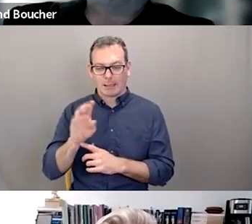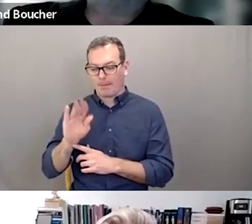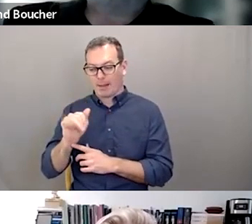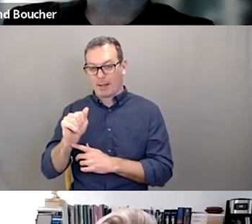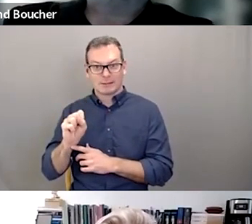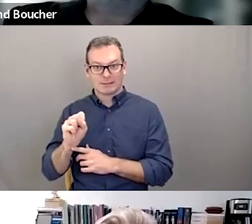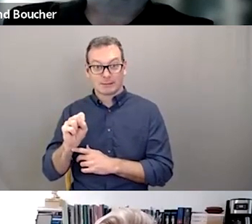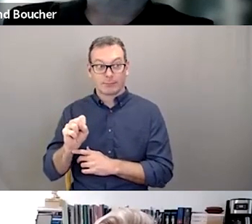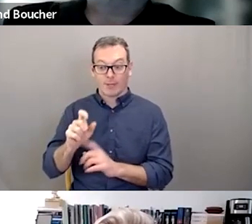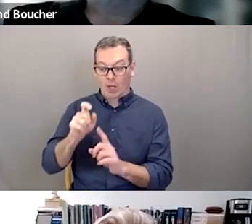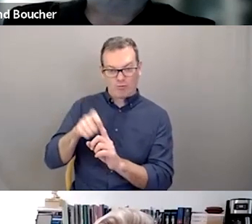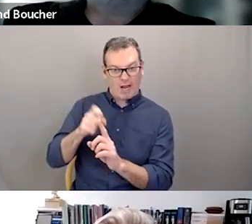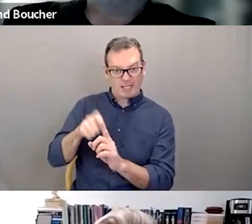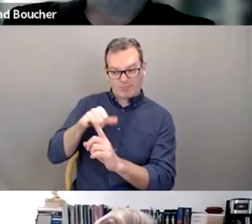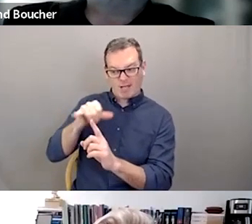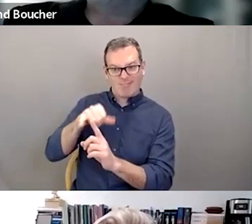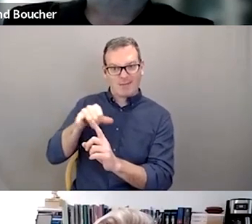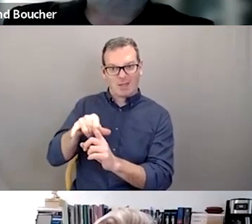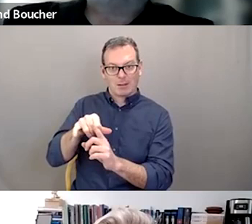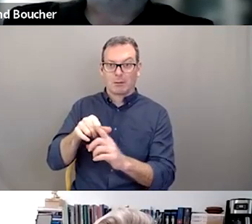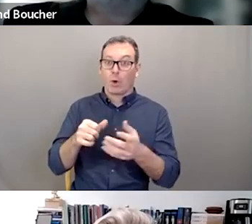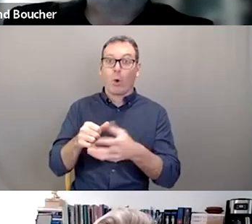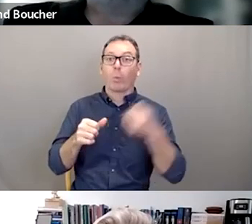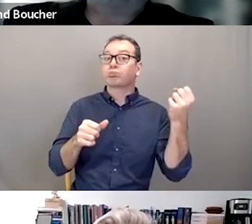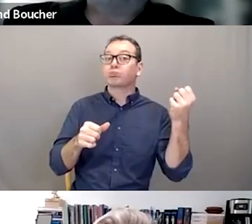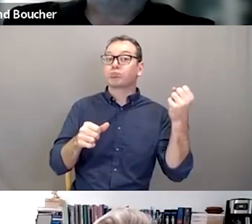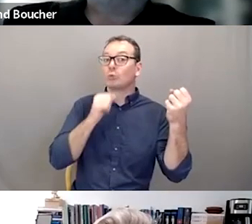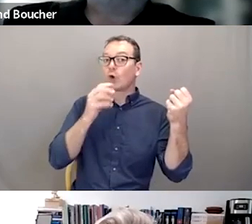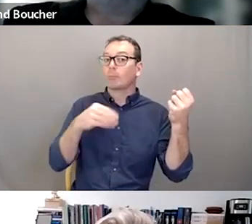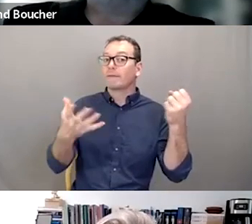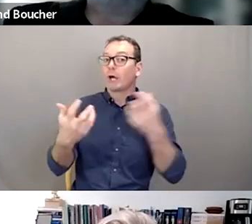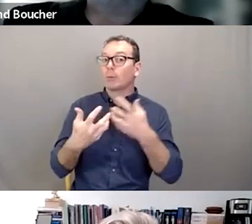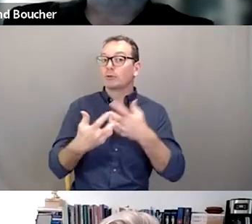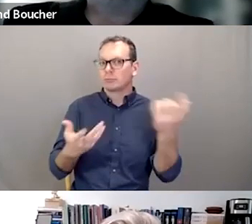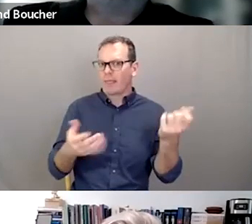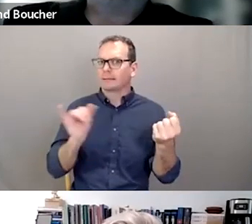on the job and bullying people out of their jobs or not renewing contracts in her case she said